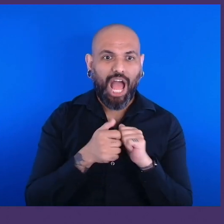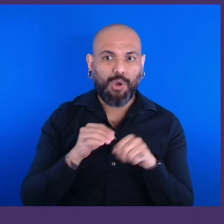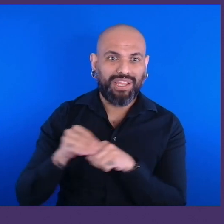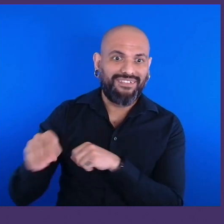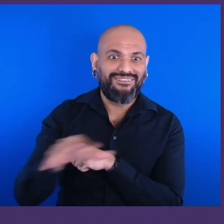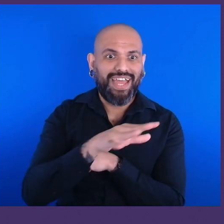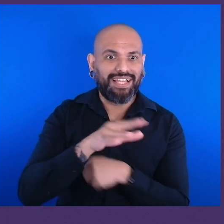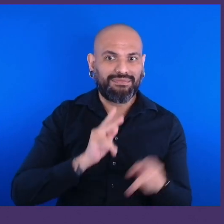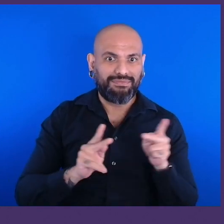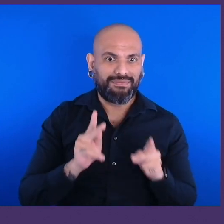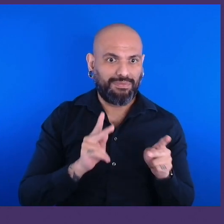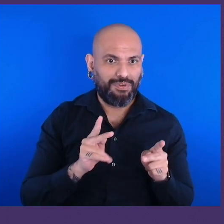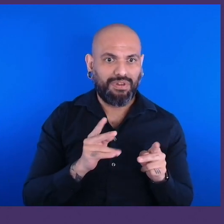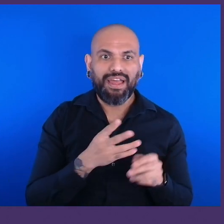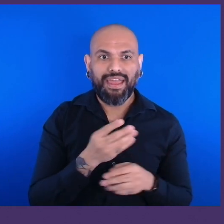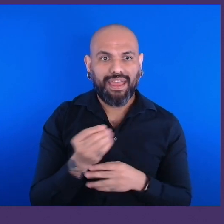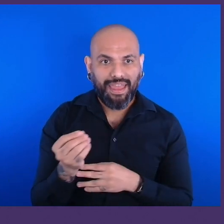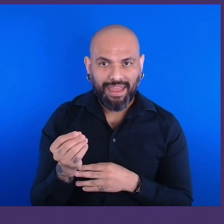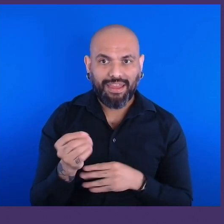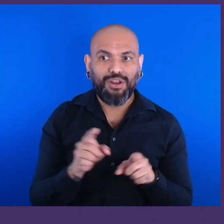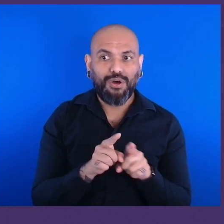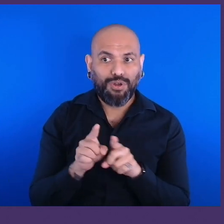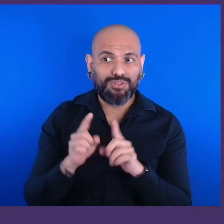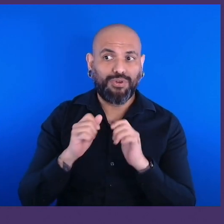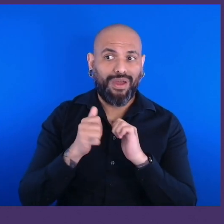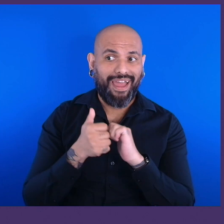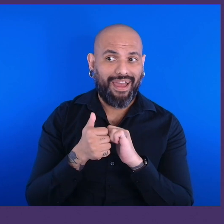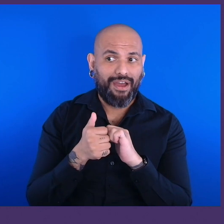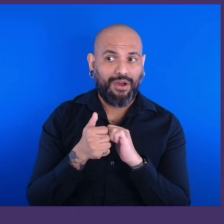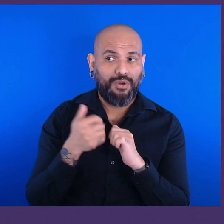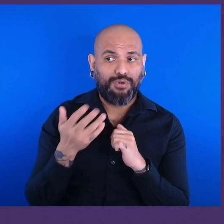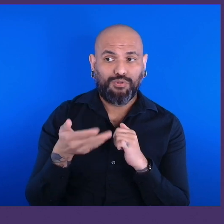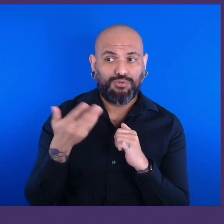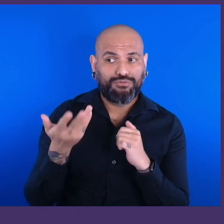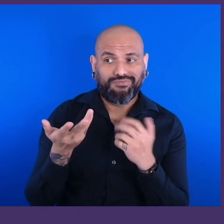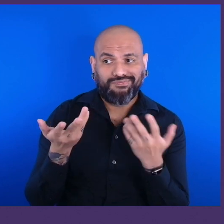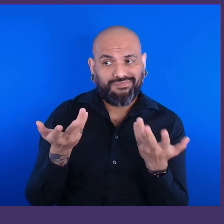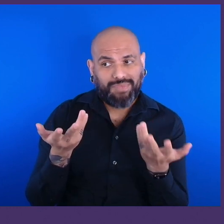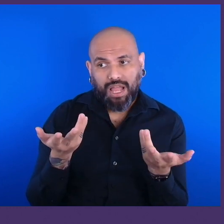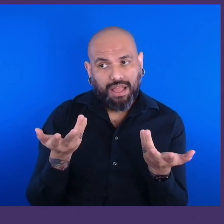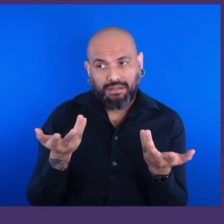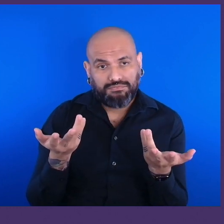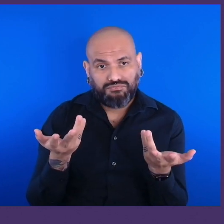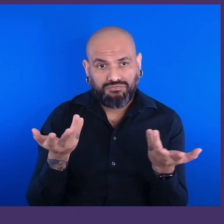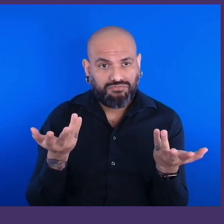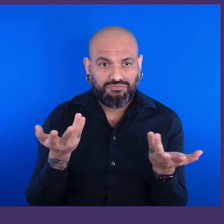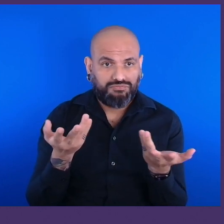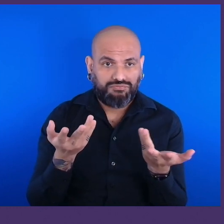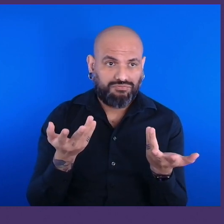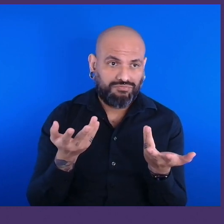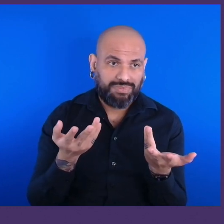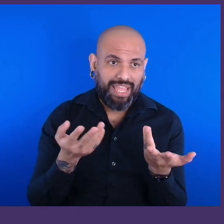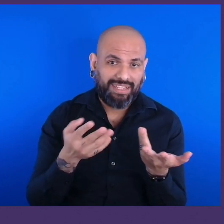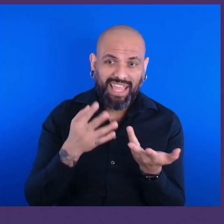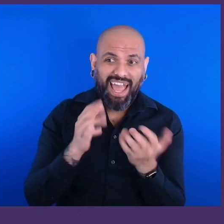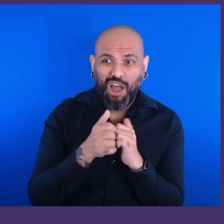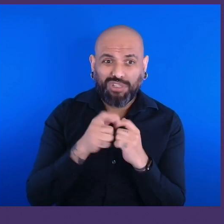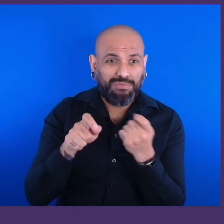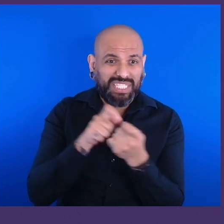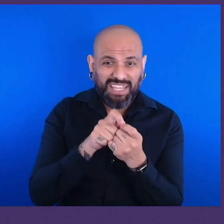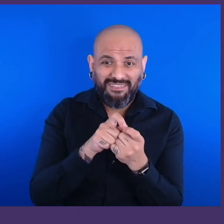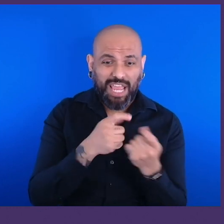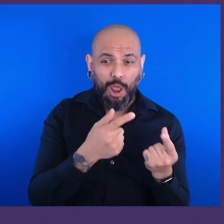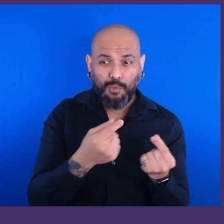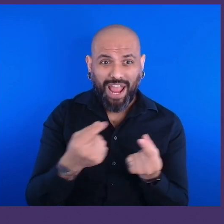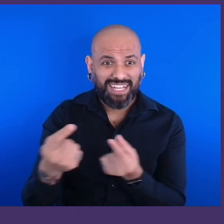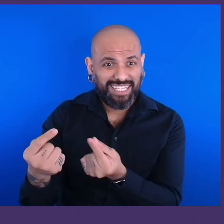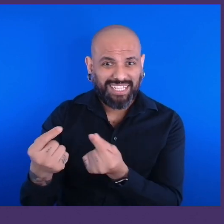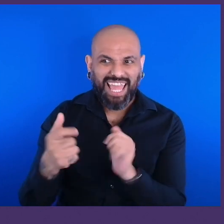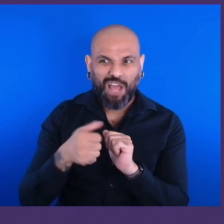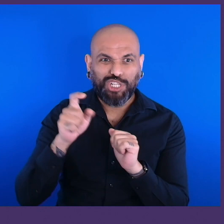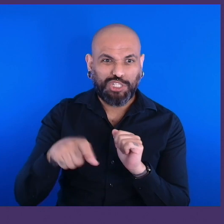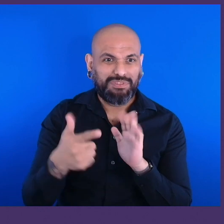and how certain practices are forbidden in the EU.